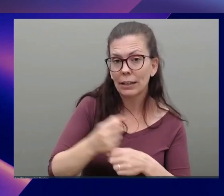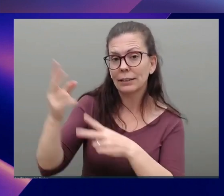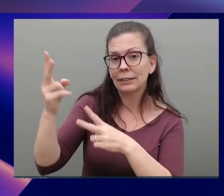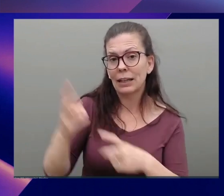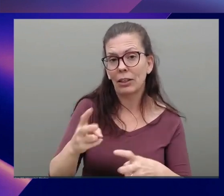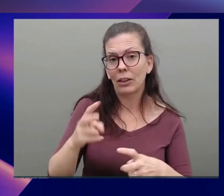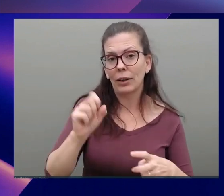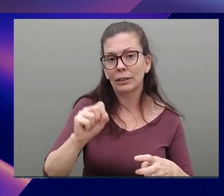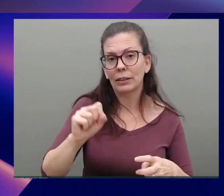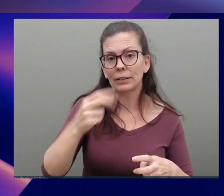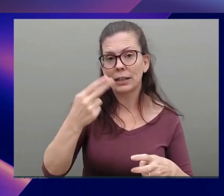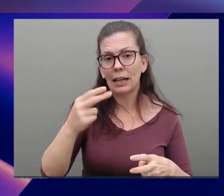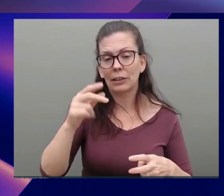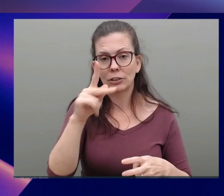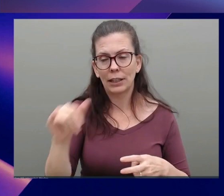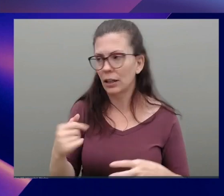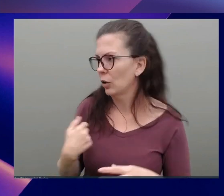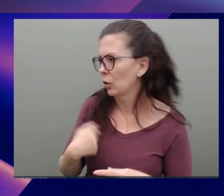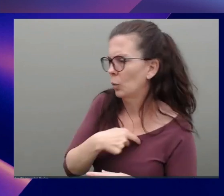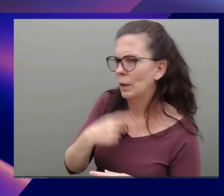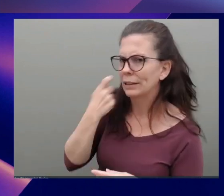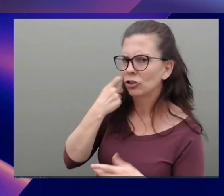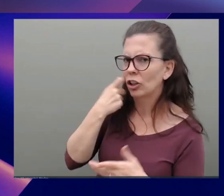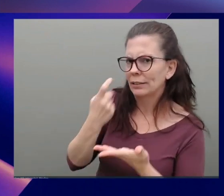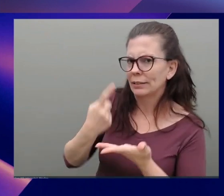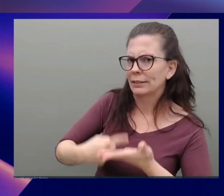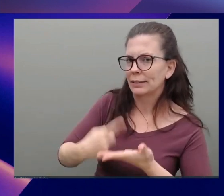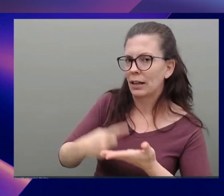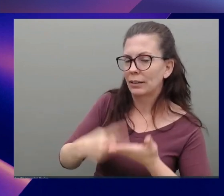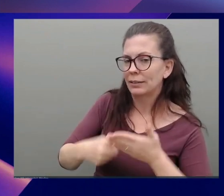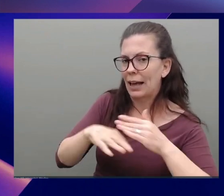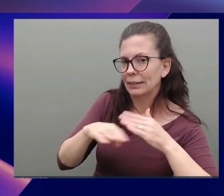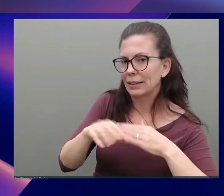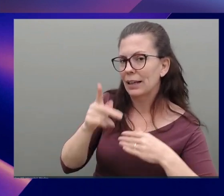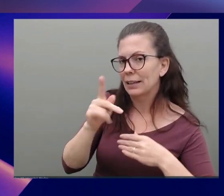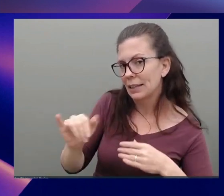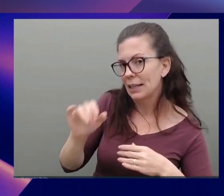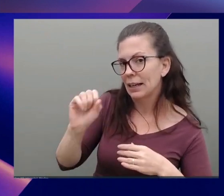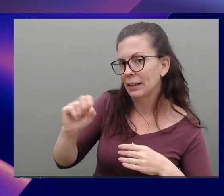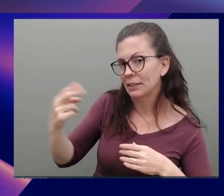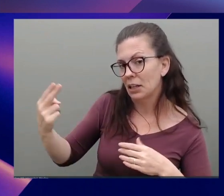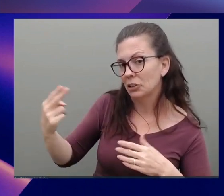And we just talked about SSH and access and the keys and so forth, so- - Exactly. I think this one might be true.